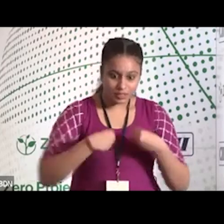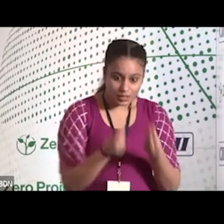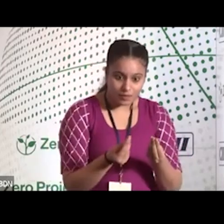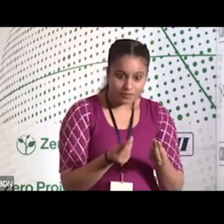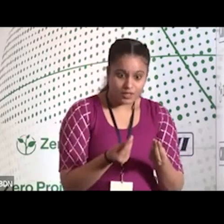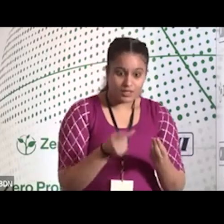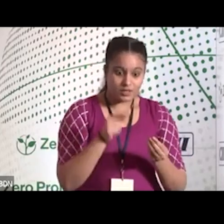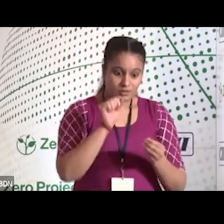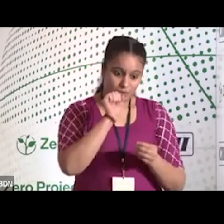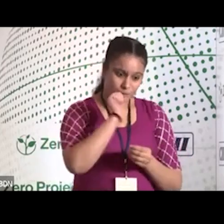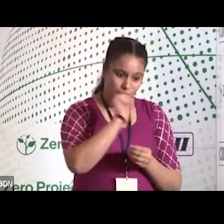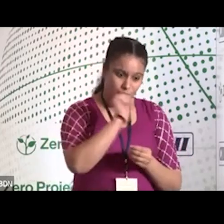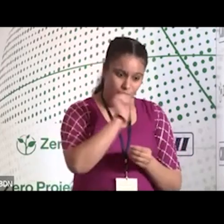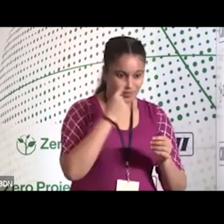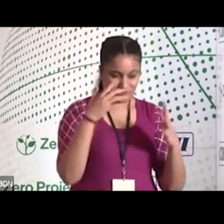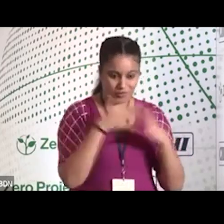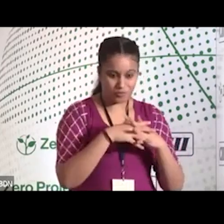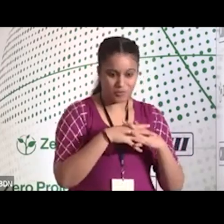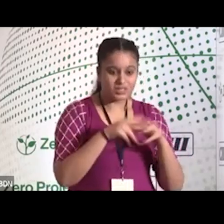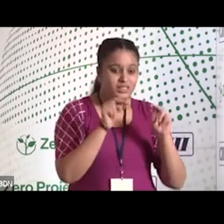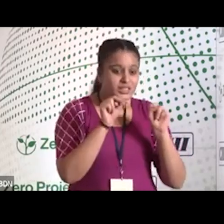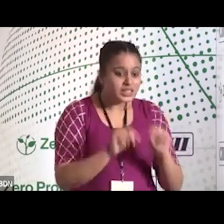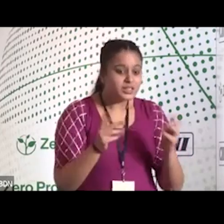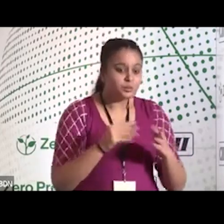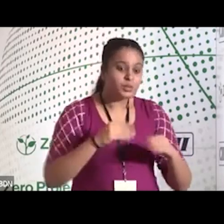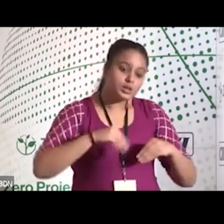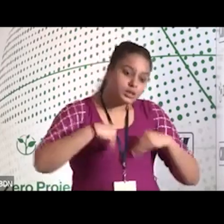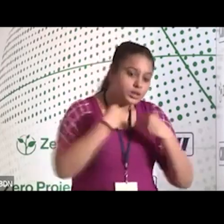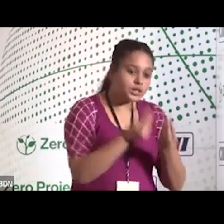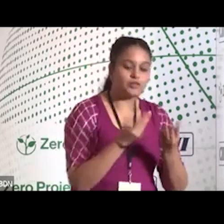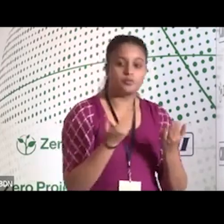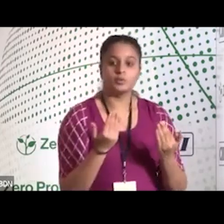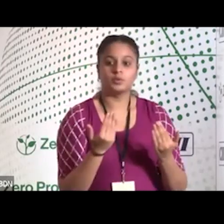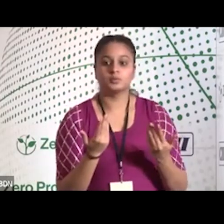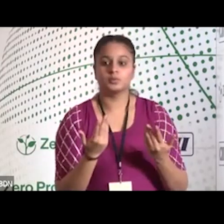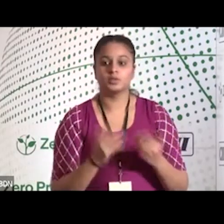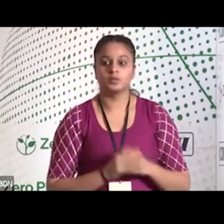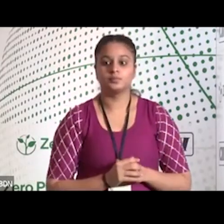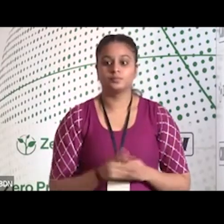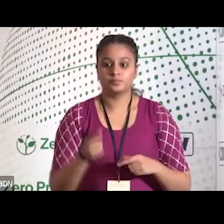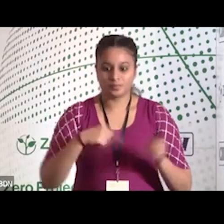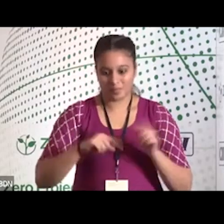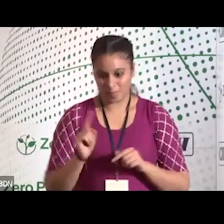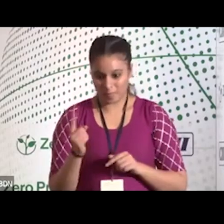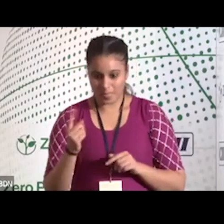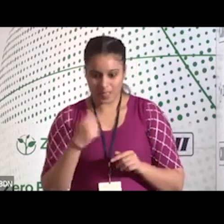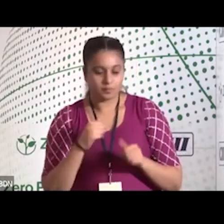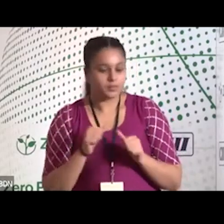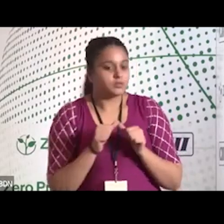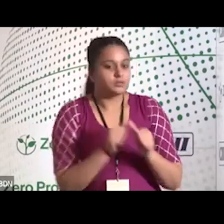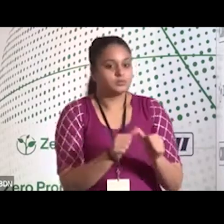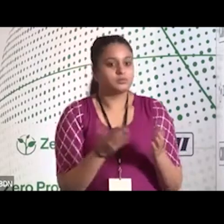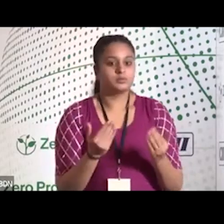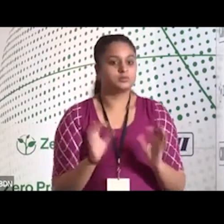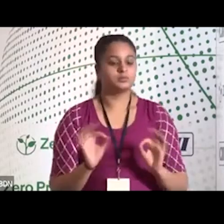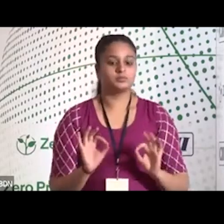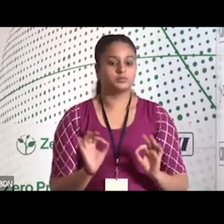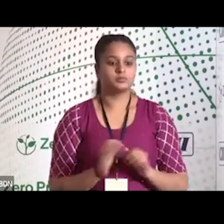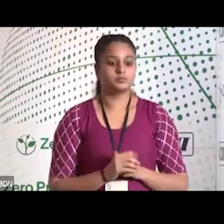what they are looking for, we cannot be the ones with all the answers. And this is a big deal.